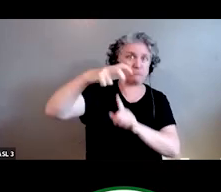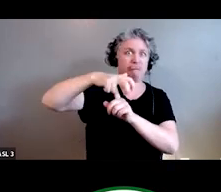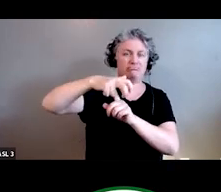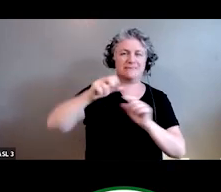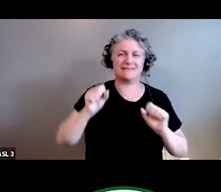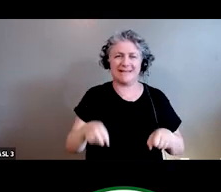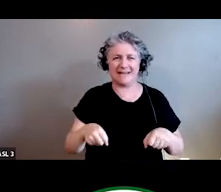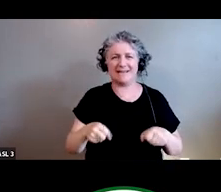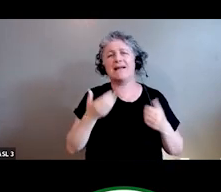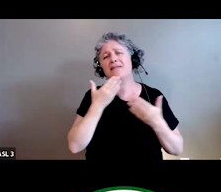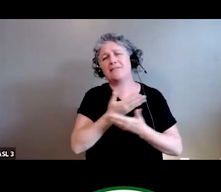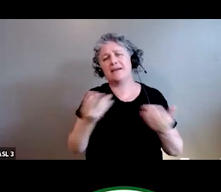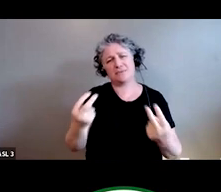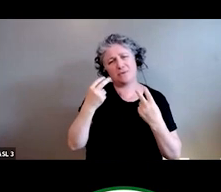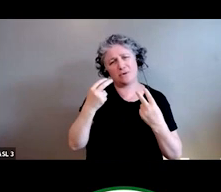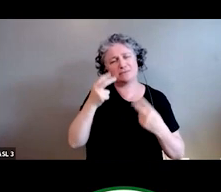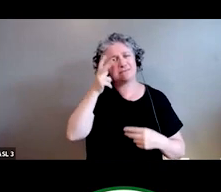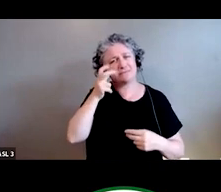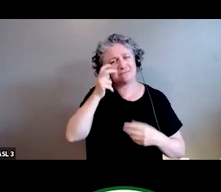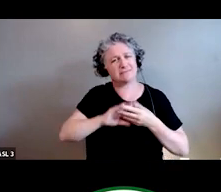questions if we have time.